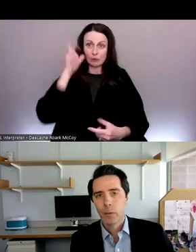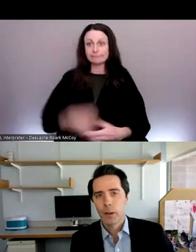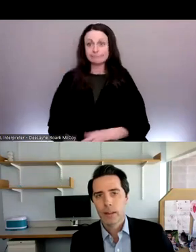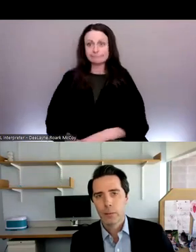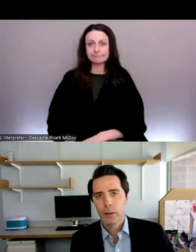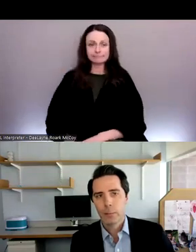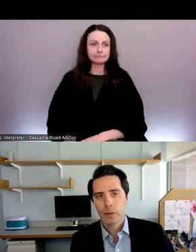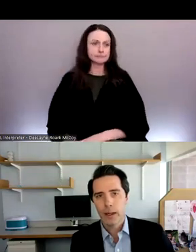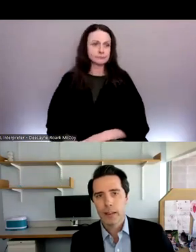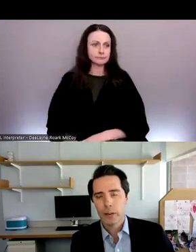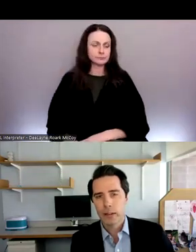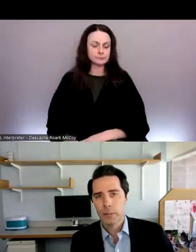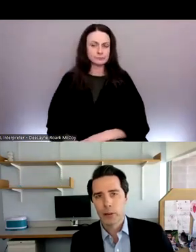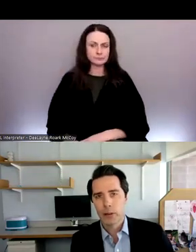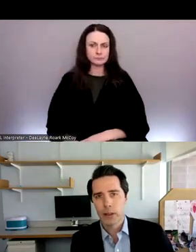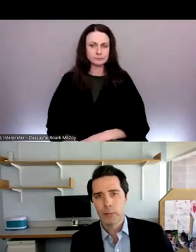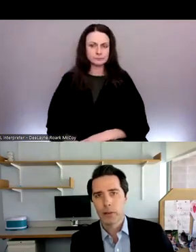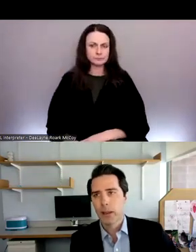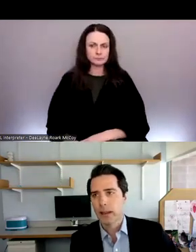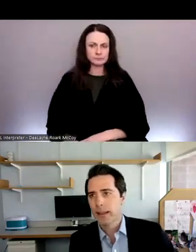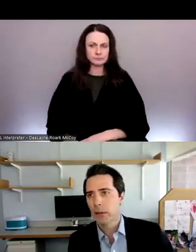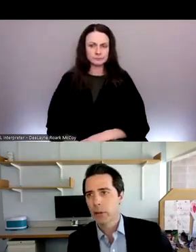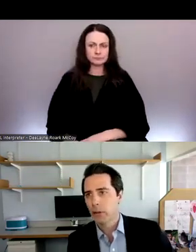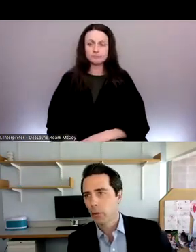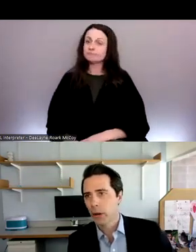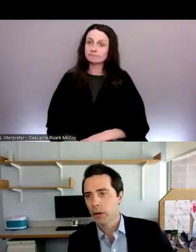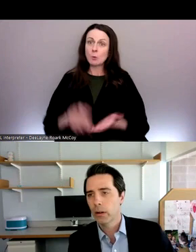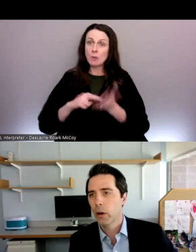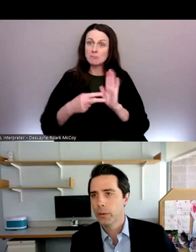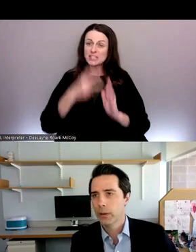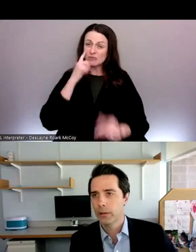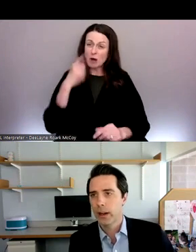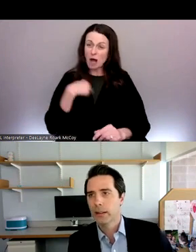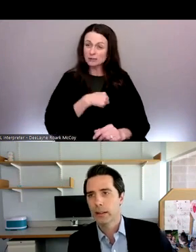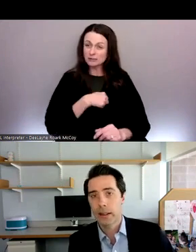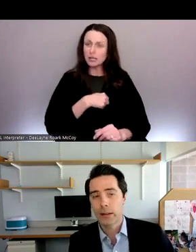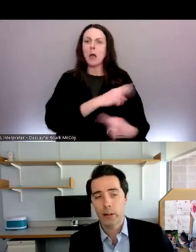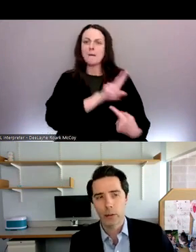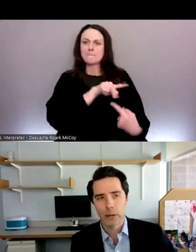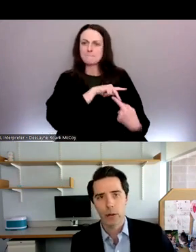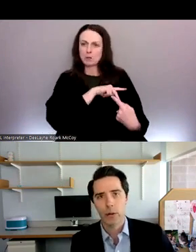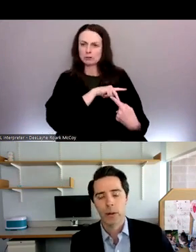what this really provides for us is personal personalized care which is what